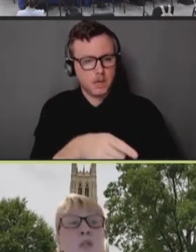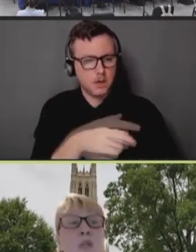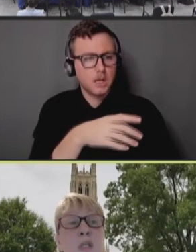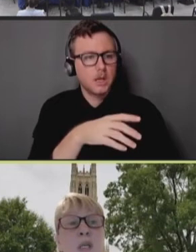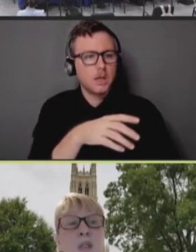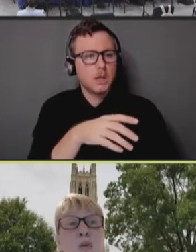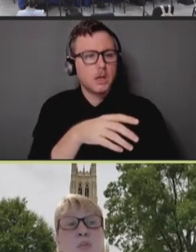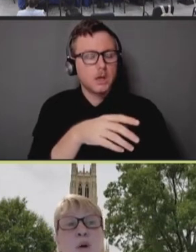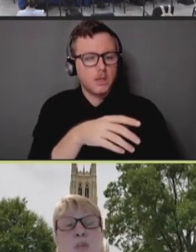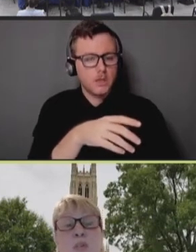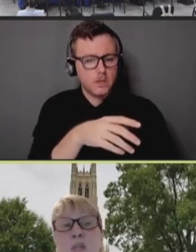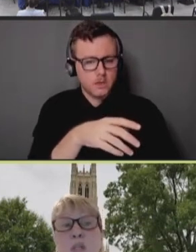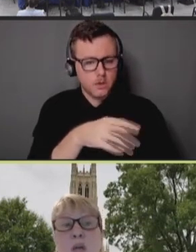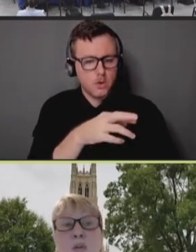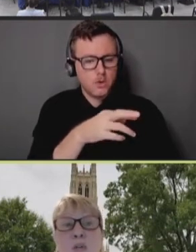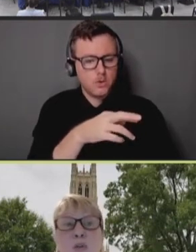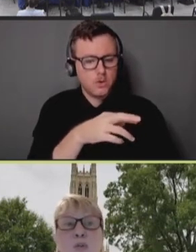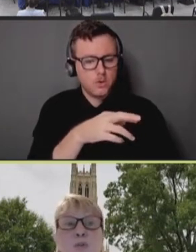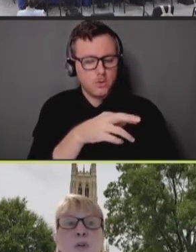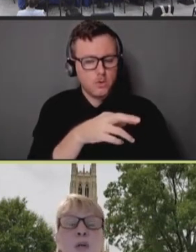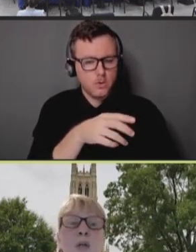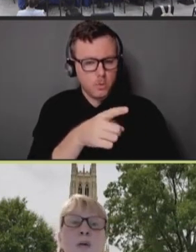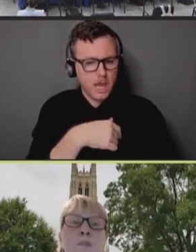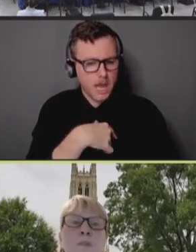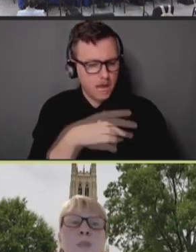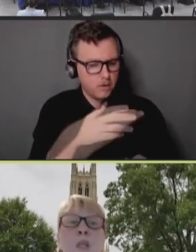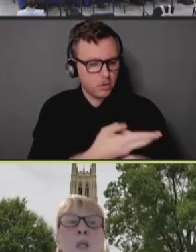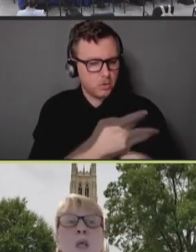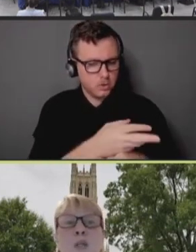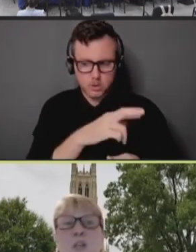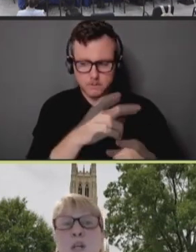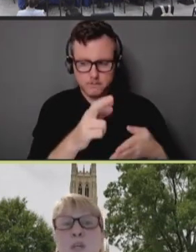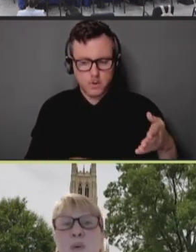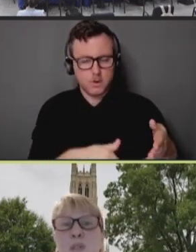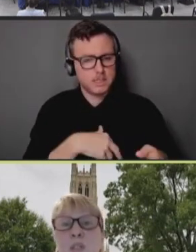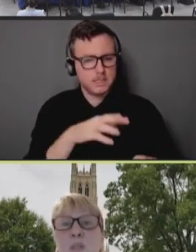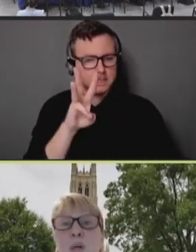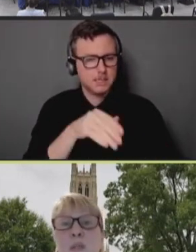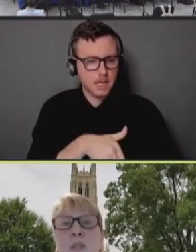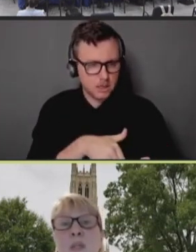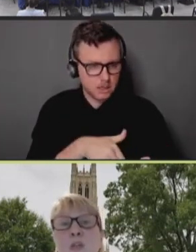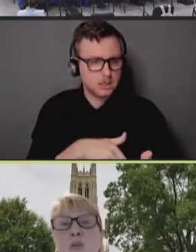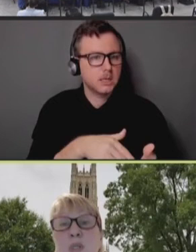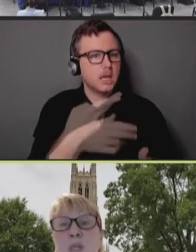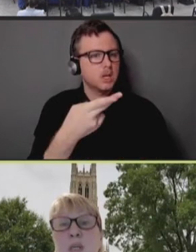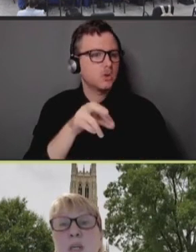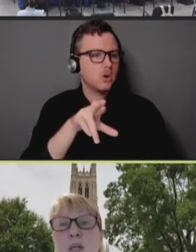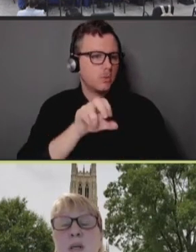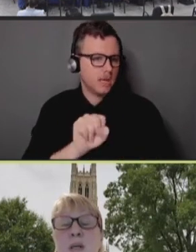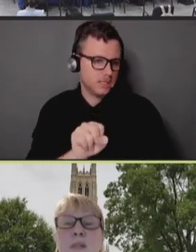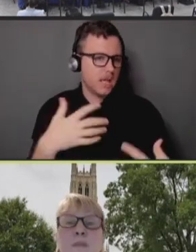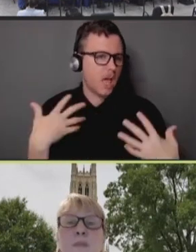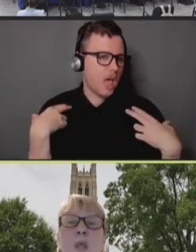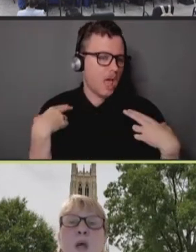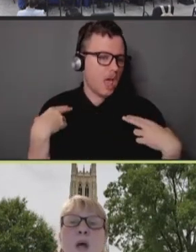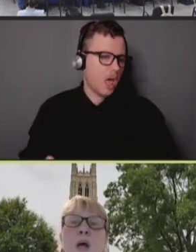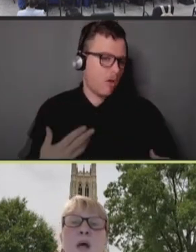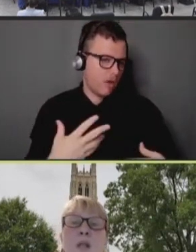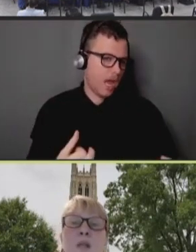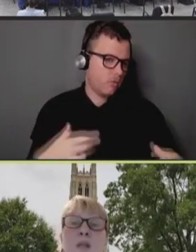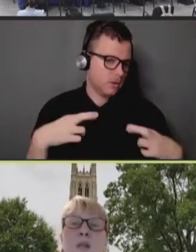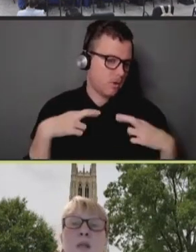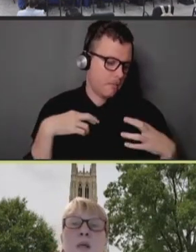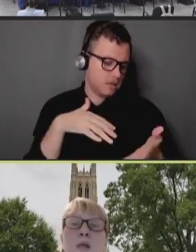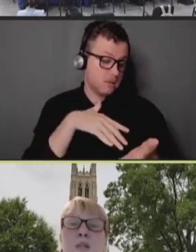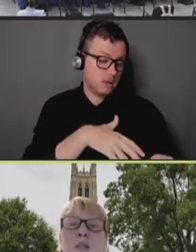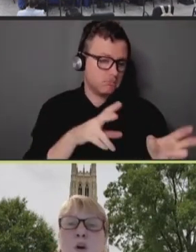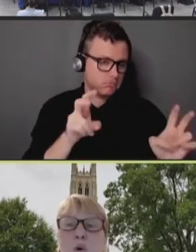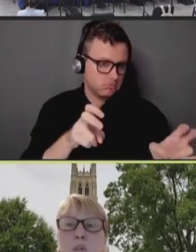Using data of about 6,000 of HRS participants linked to Medicare records and the ICD codes